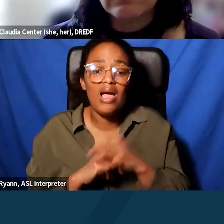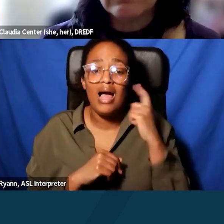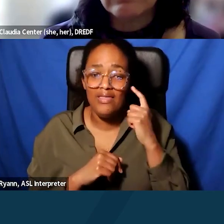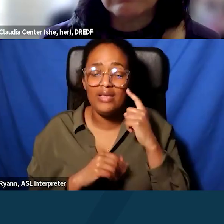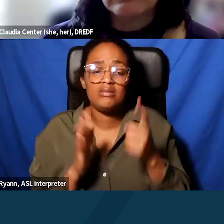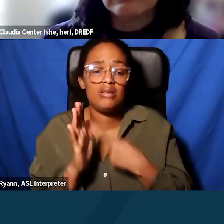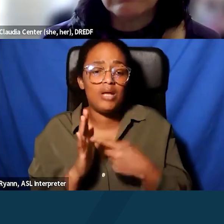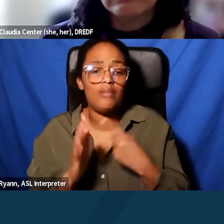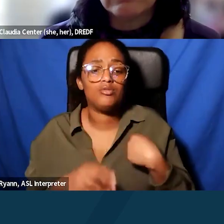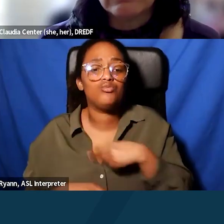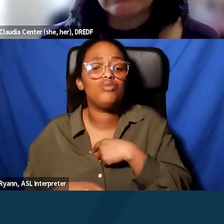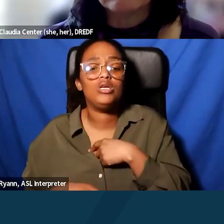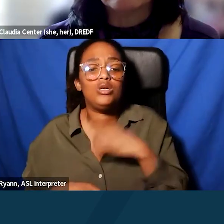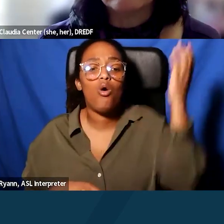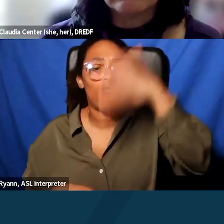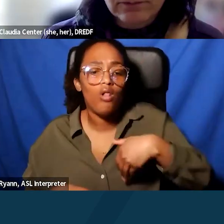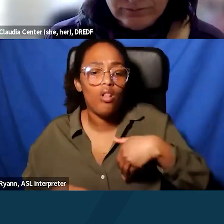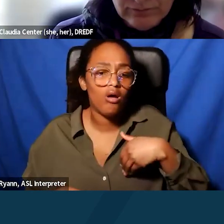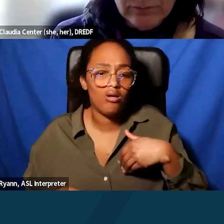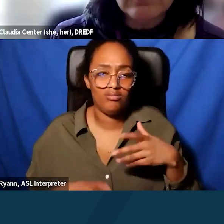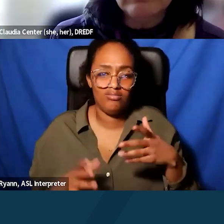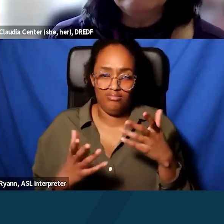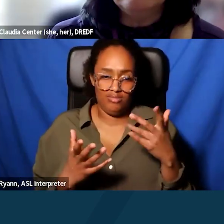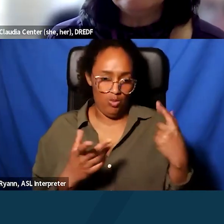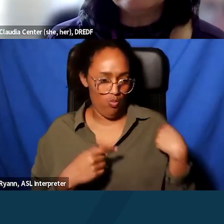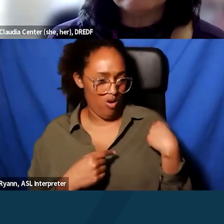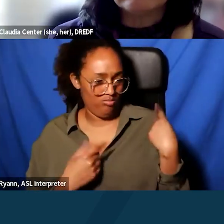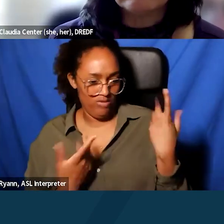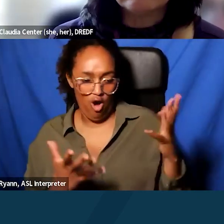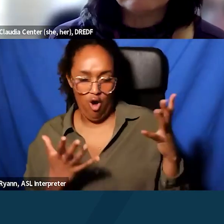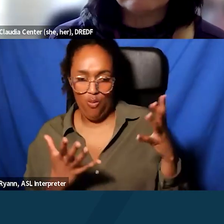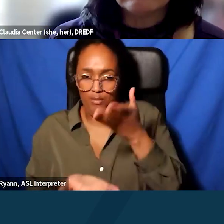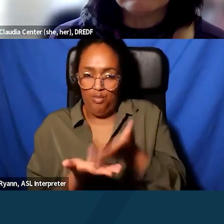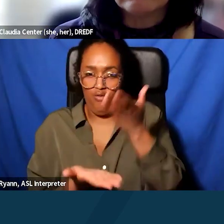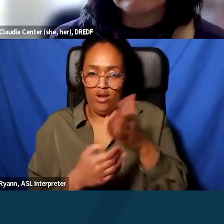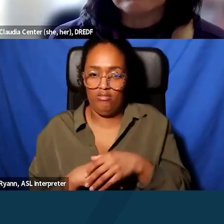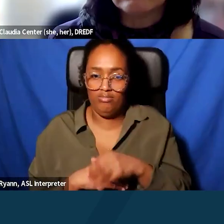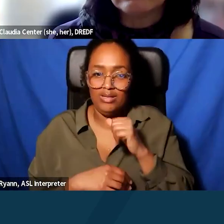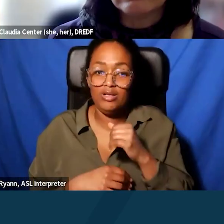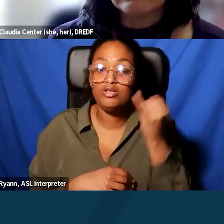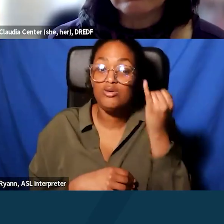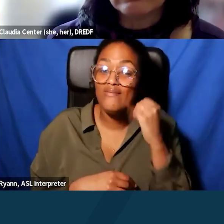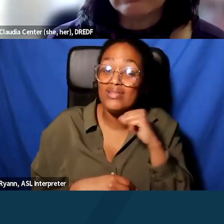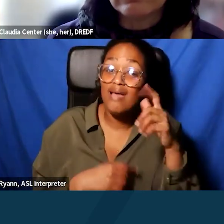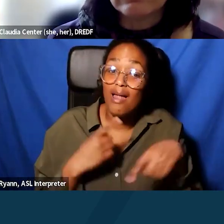So if it's not about money, what is it about? It's about control.